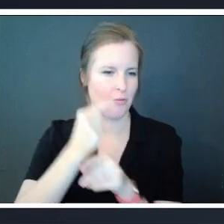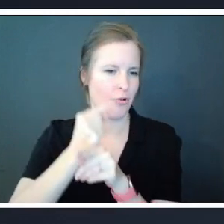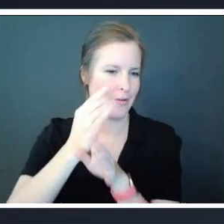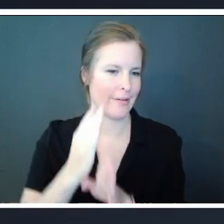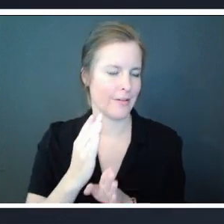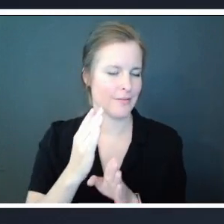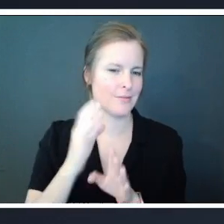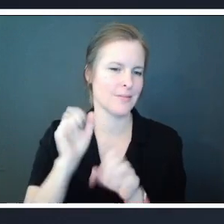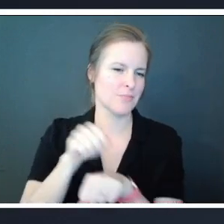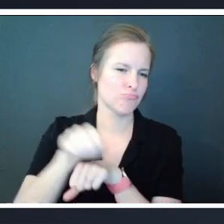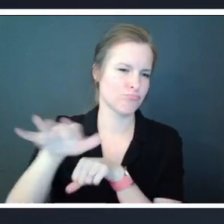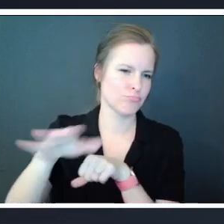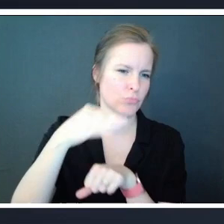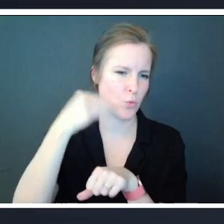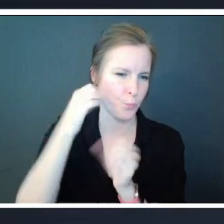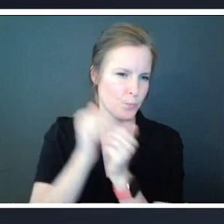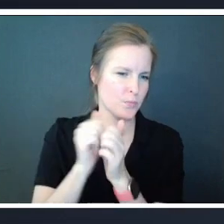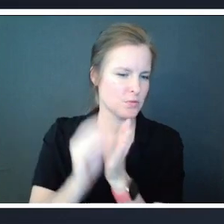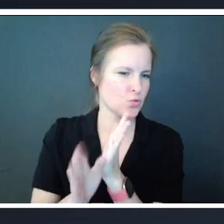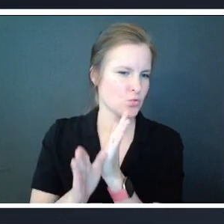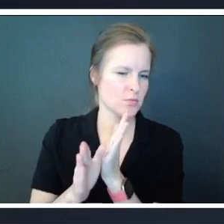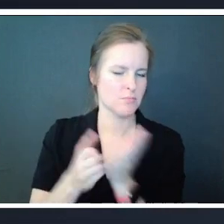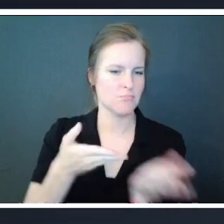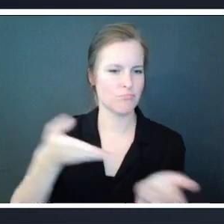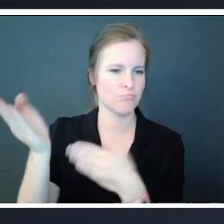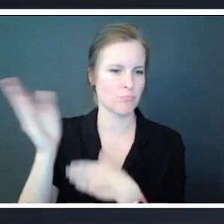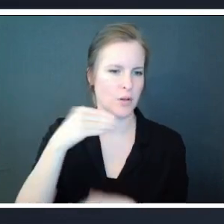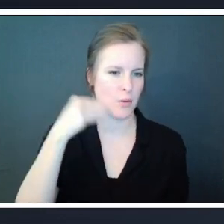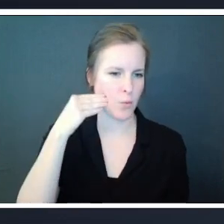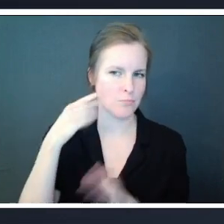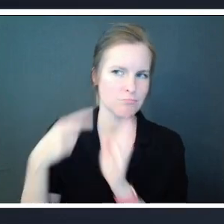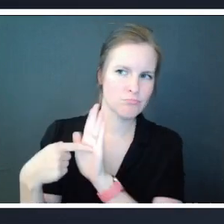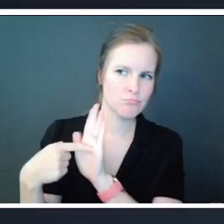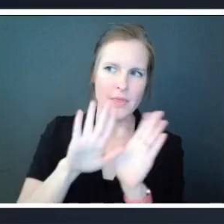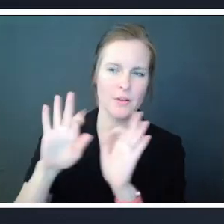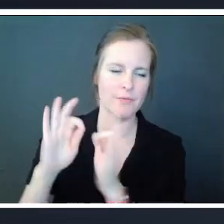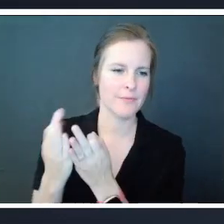students for the students to share their family, their caregivers, their parents,